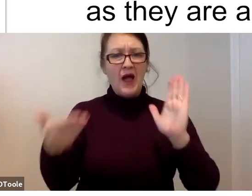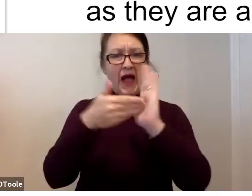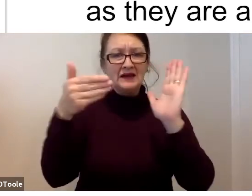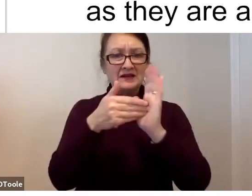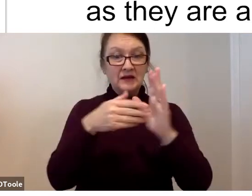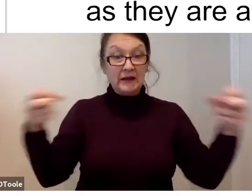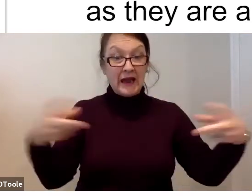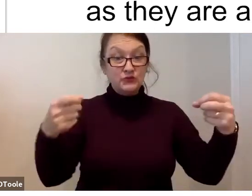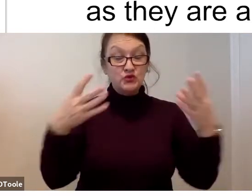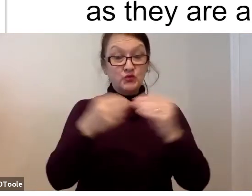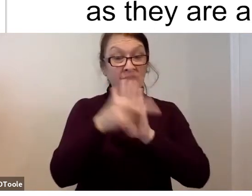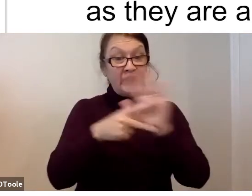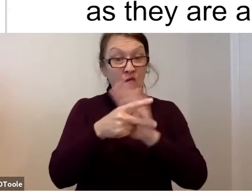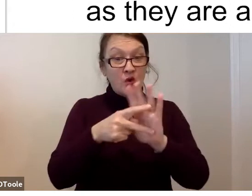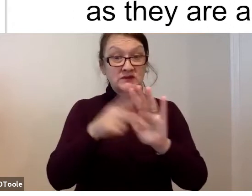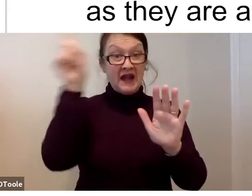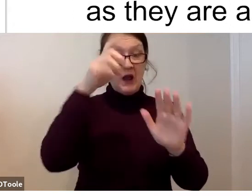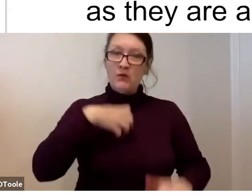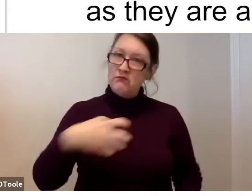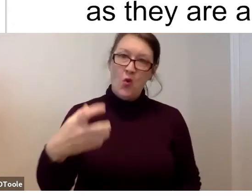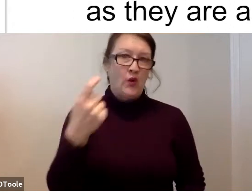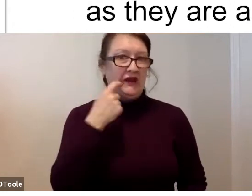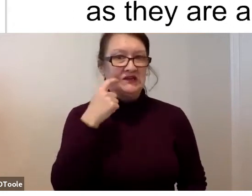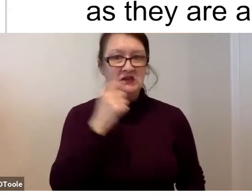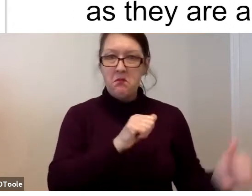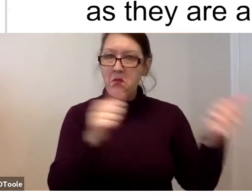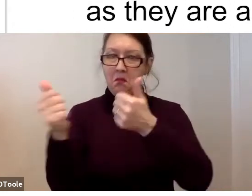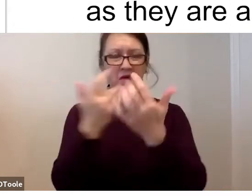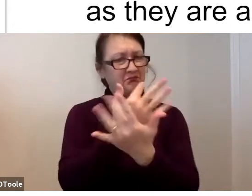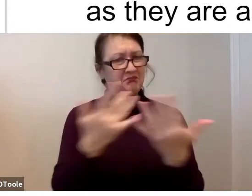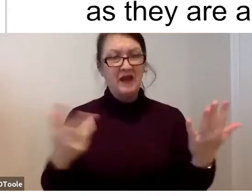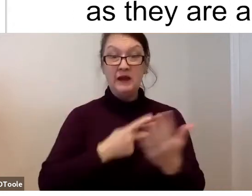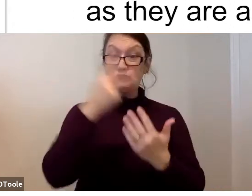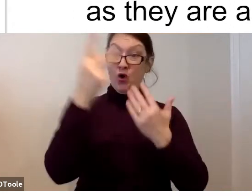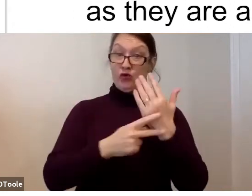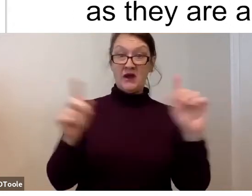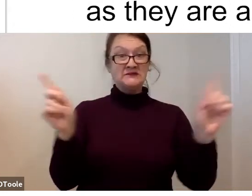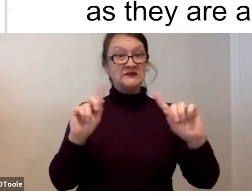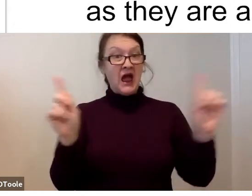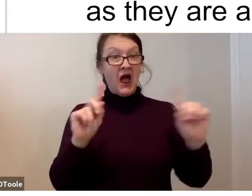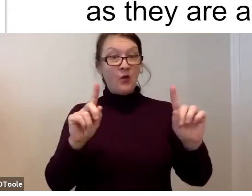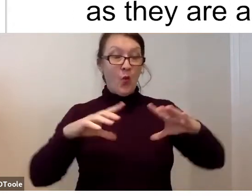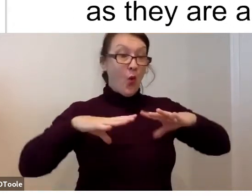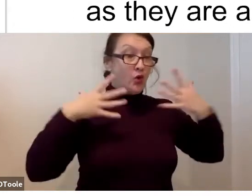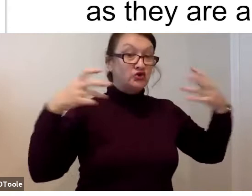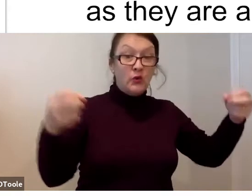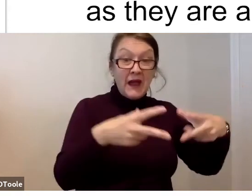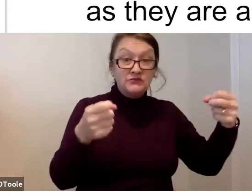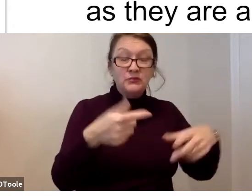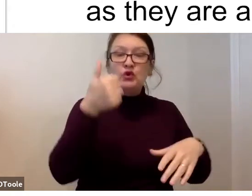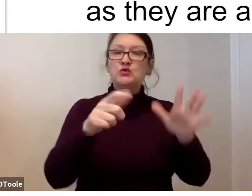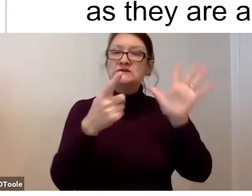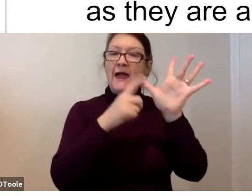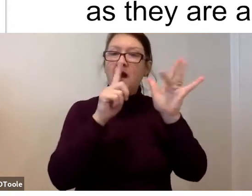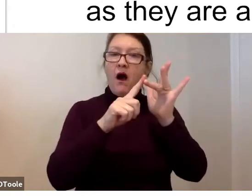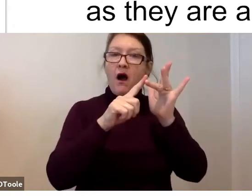There are a lot of programs that are audio captions, that use AI to